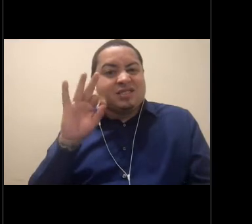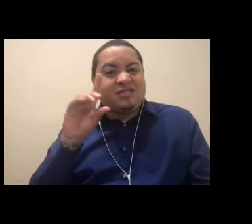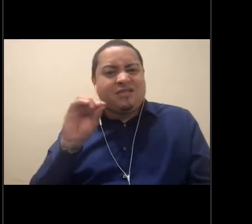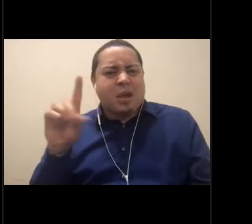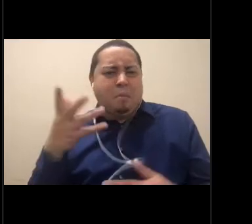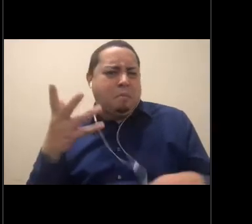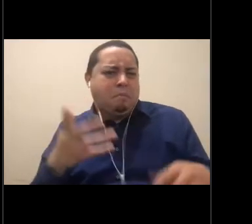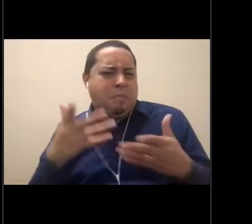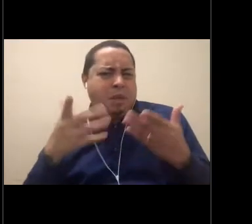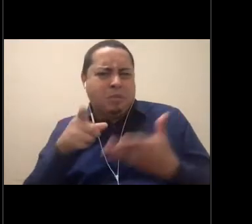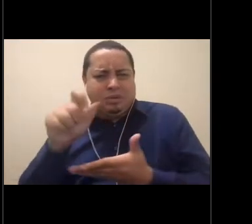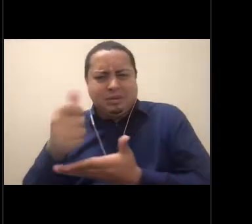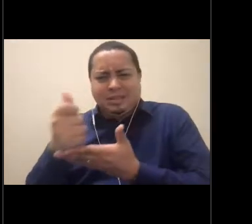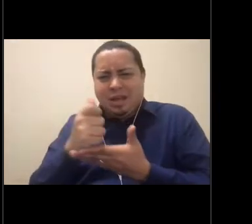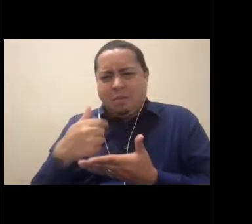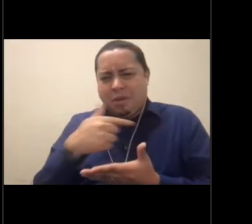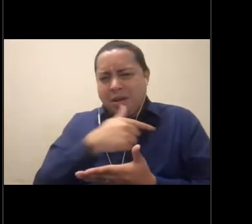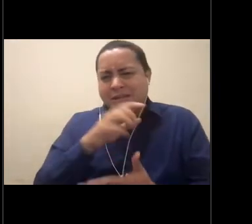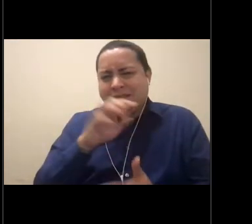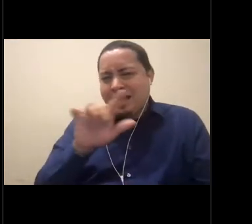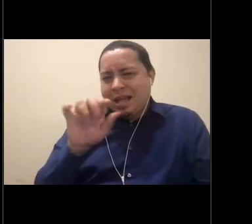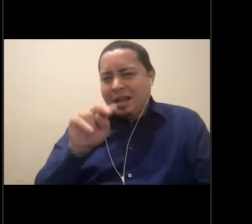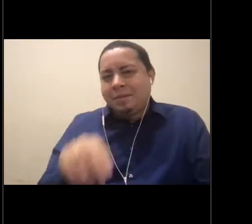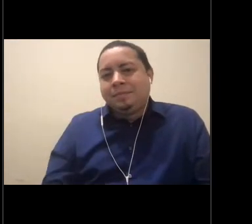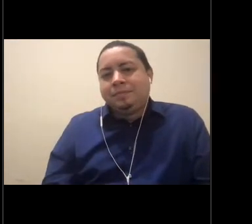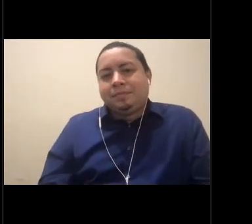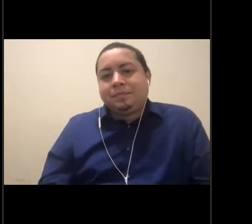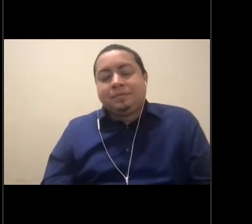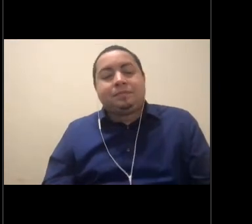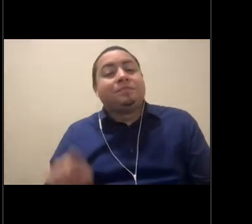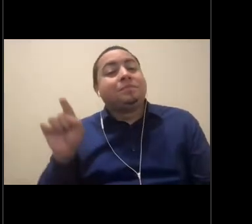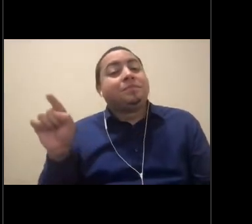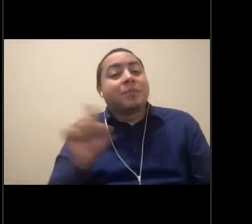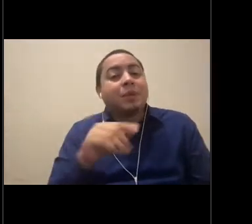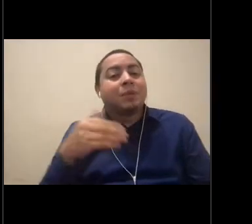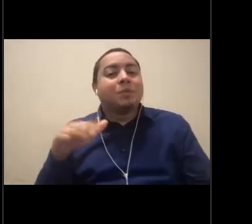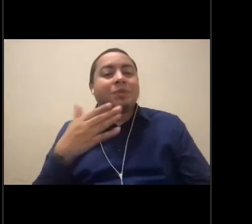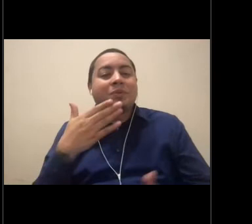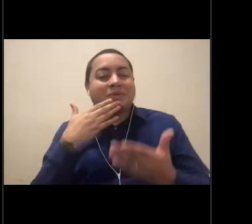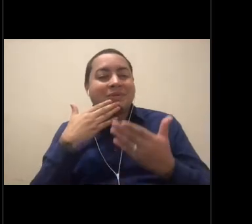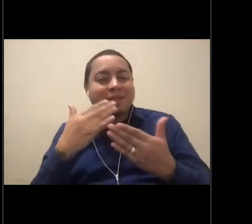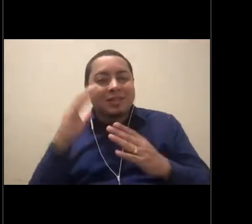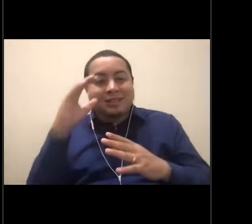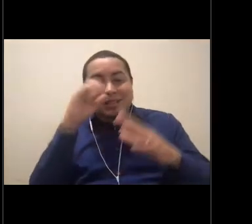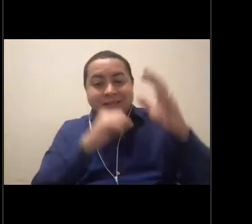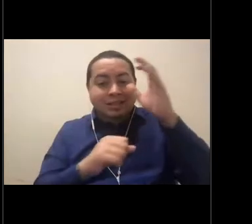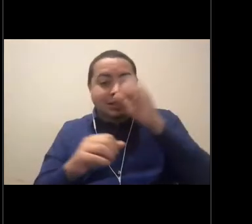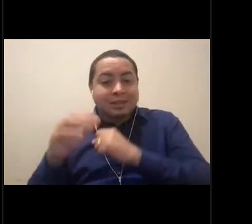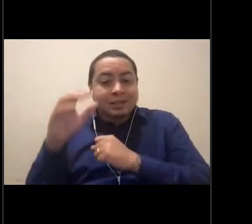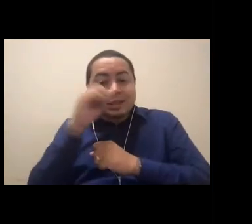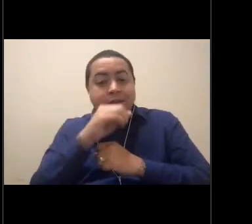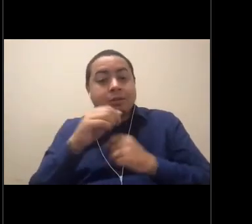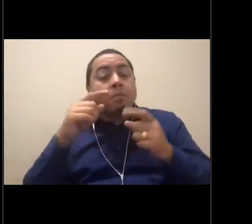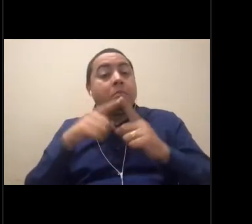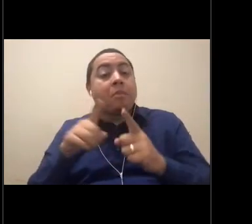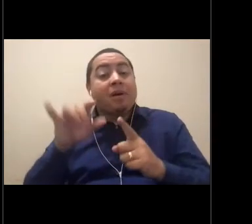lots of variability. Those are excellent guesses, but this is a volcanic eruption.